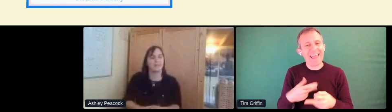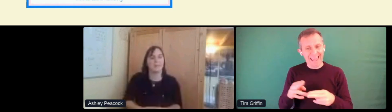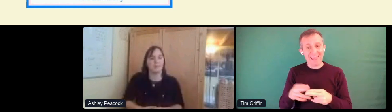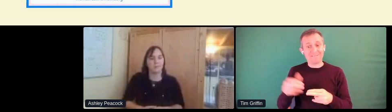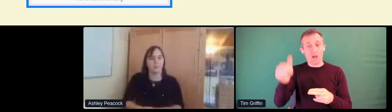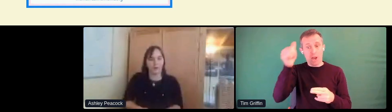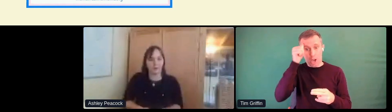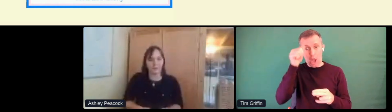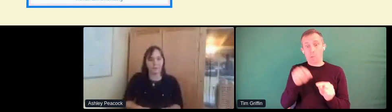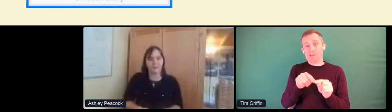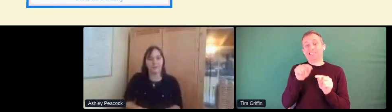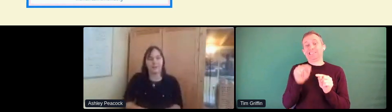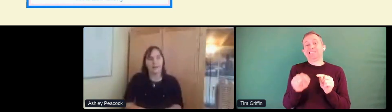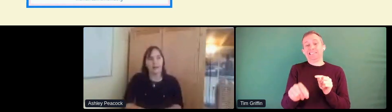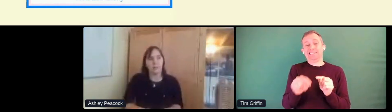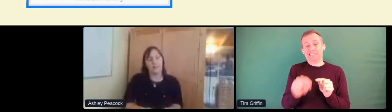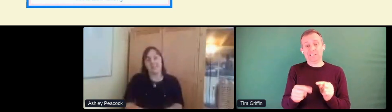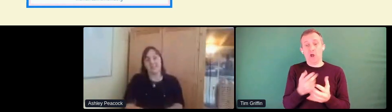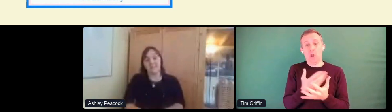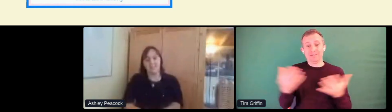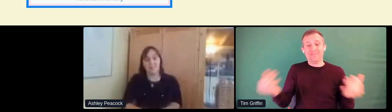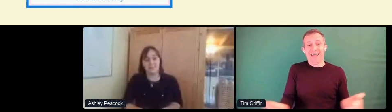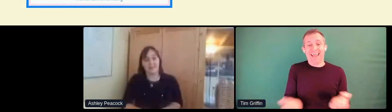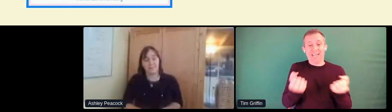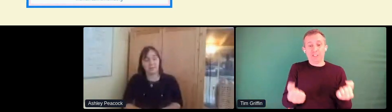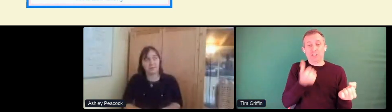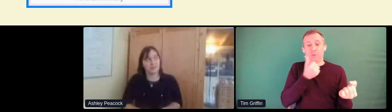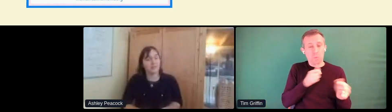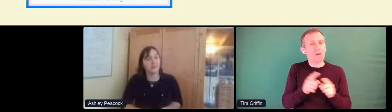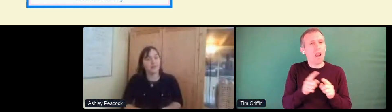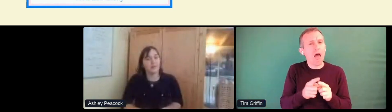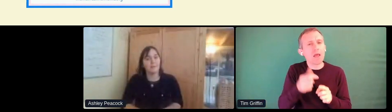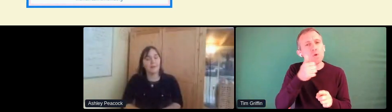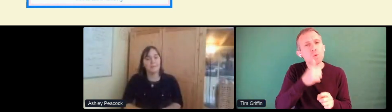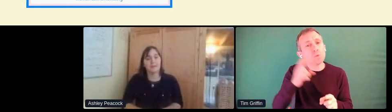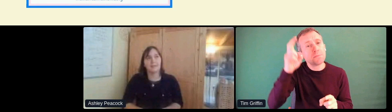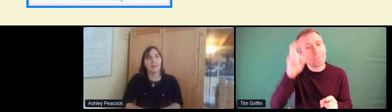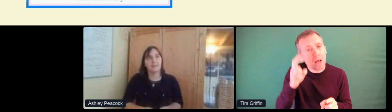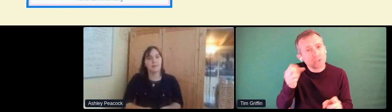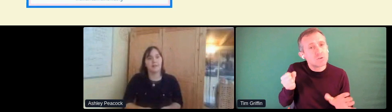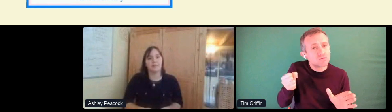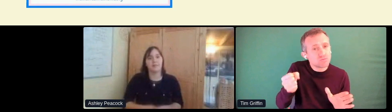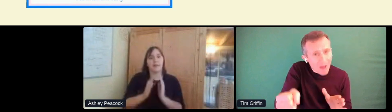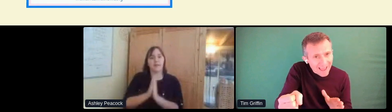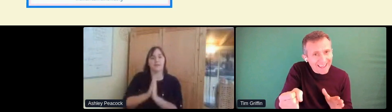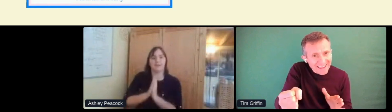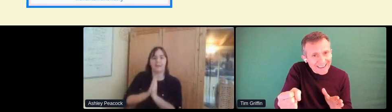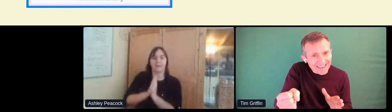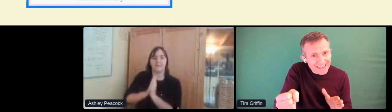work like taking public transport, it might mean that I don't have enough energy left at the end